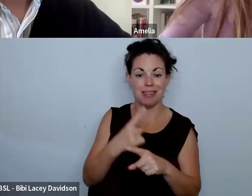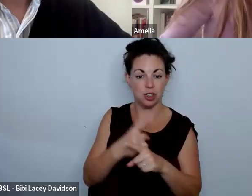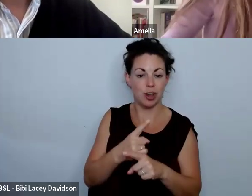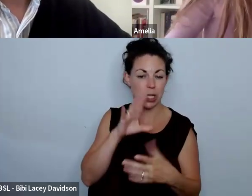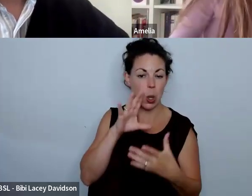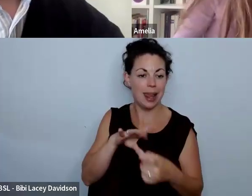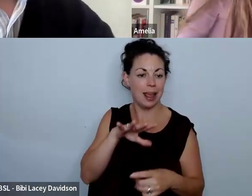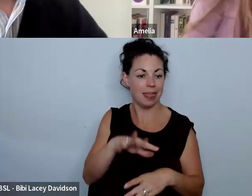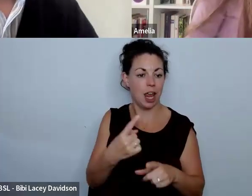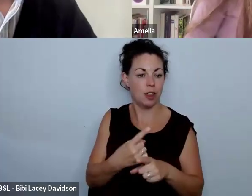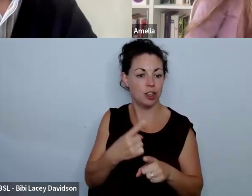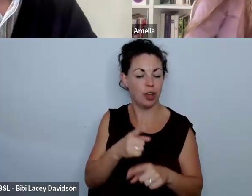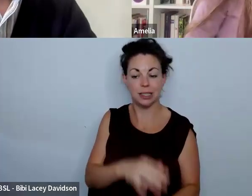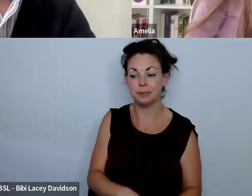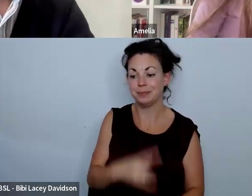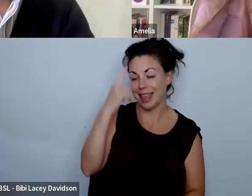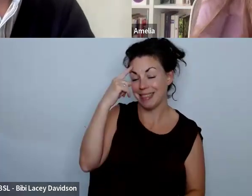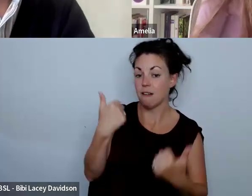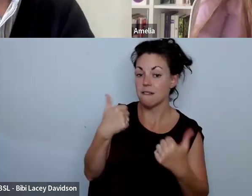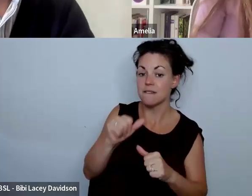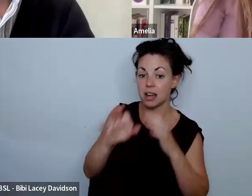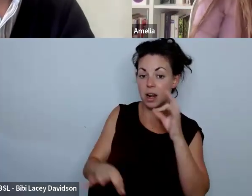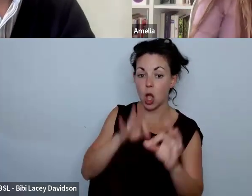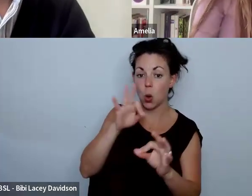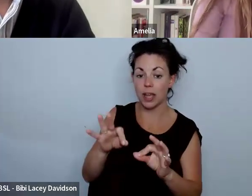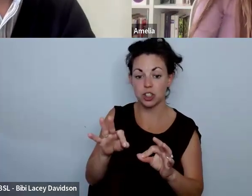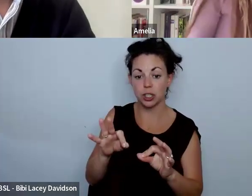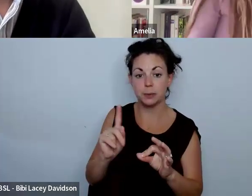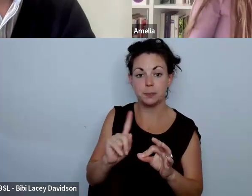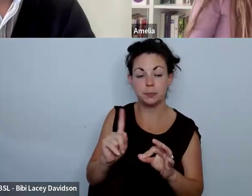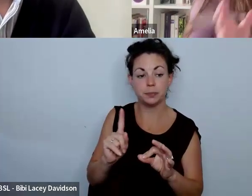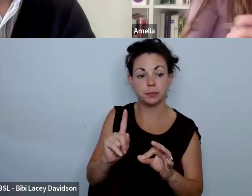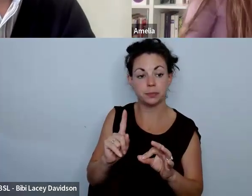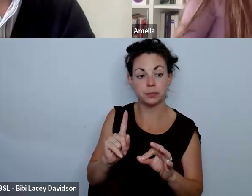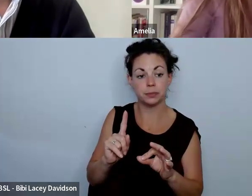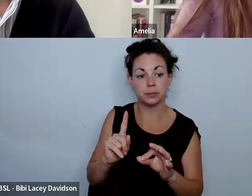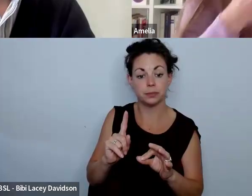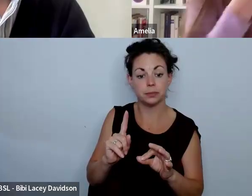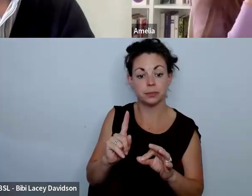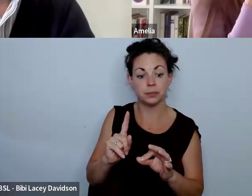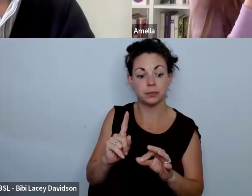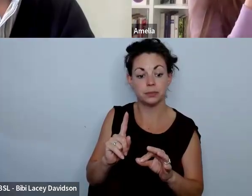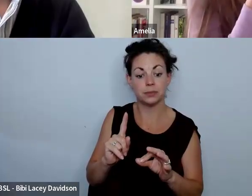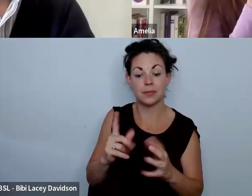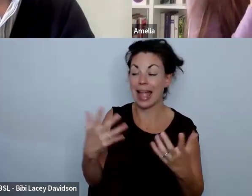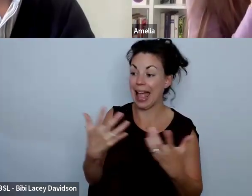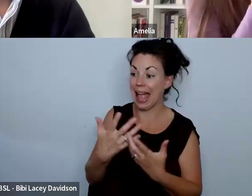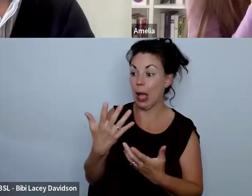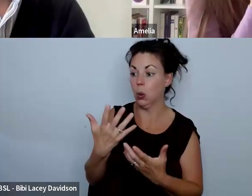how to sort of approach that networking piece, I guess in the first instance if you either are just nervous about